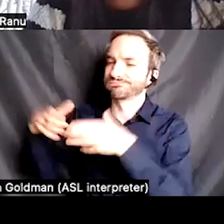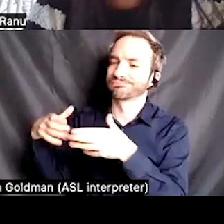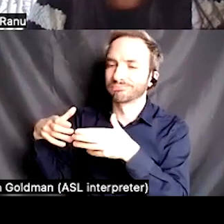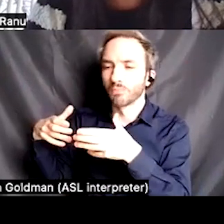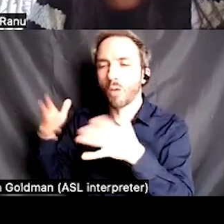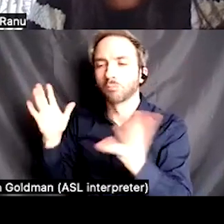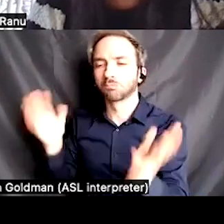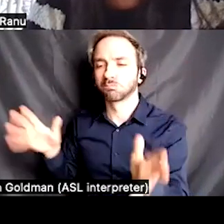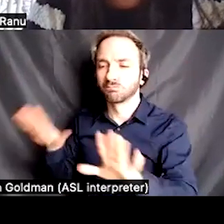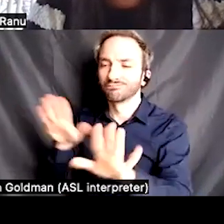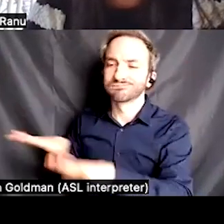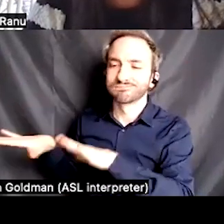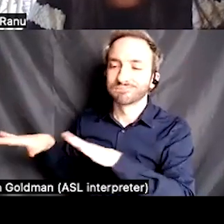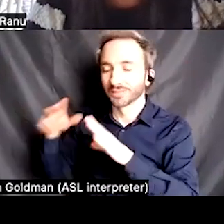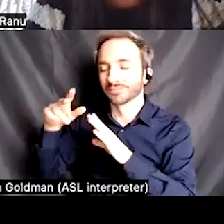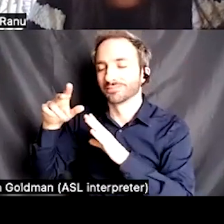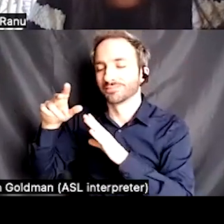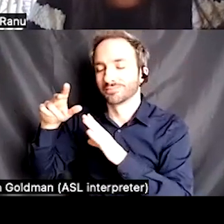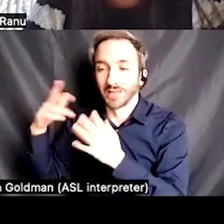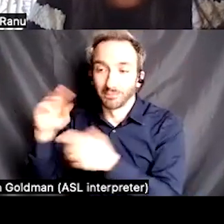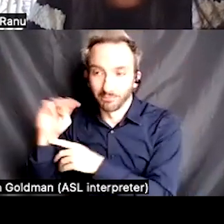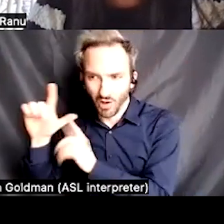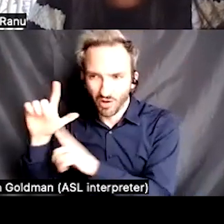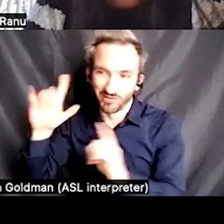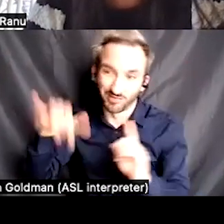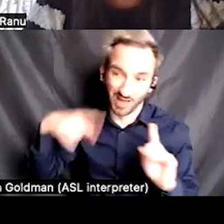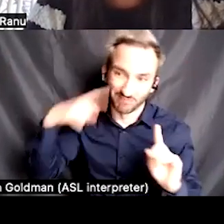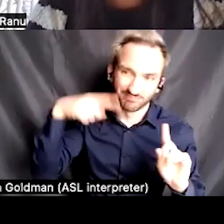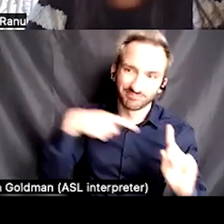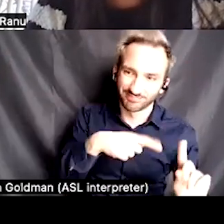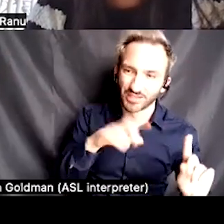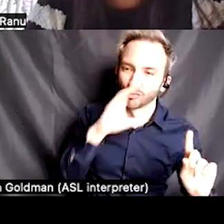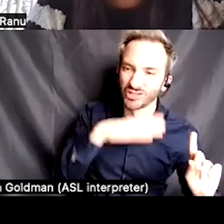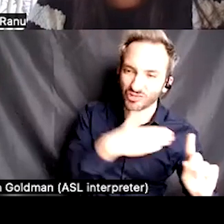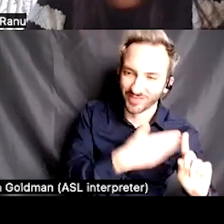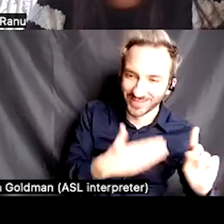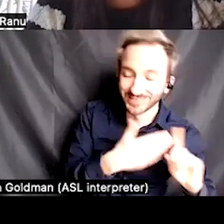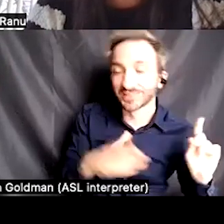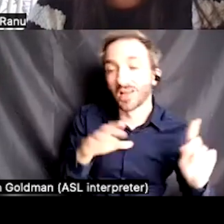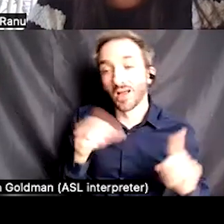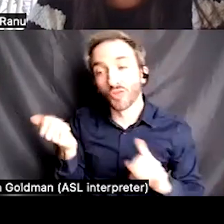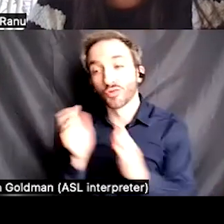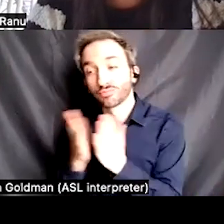"Stranger Things," books, comics, and many other things. And if you're wondering about